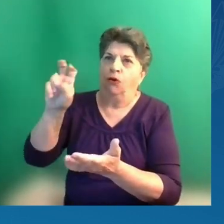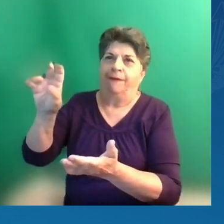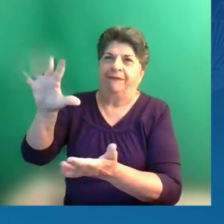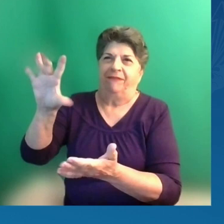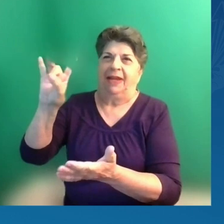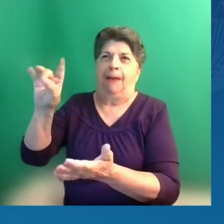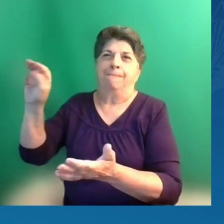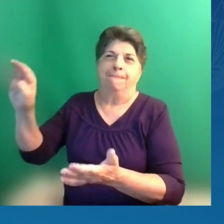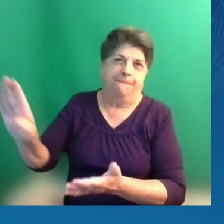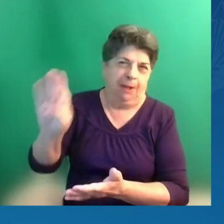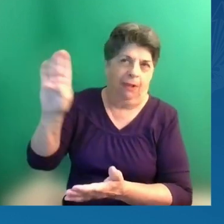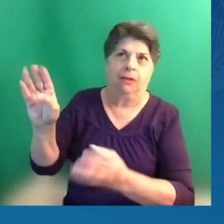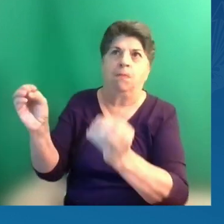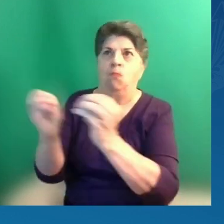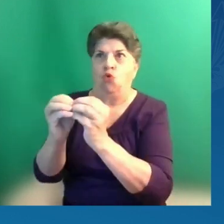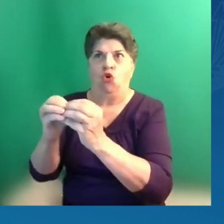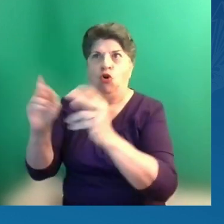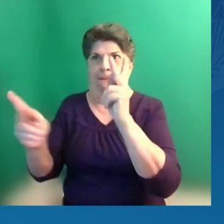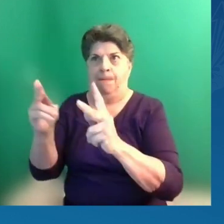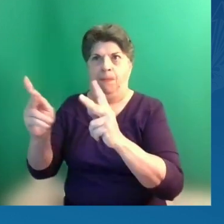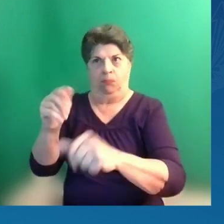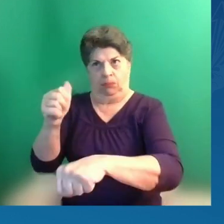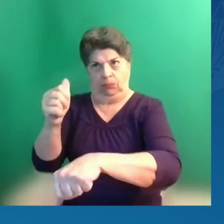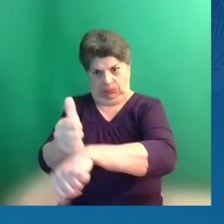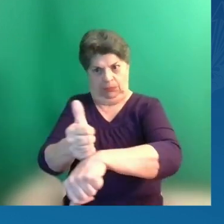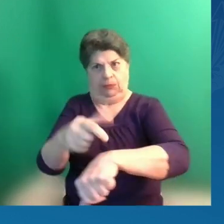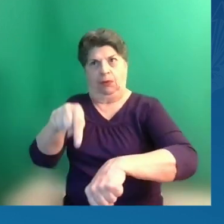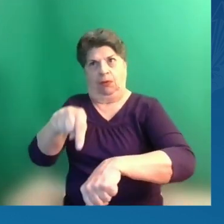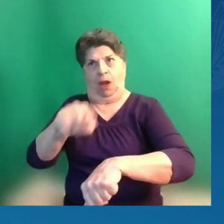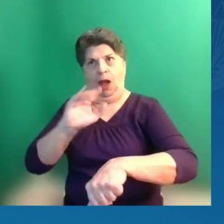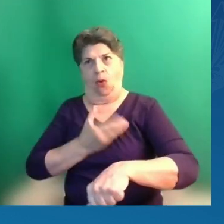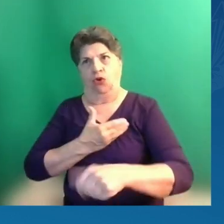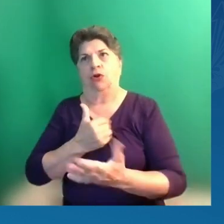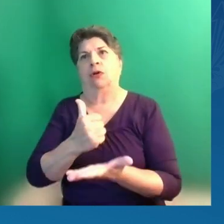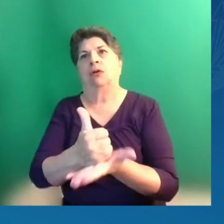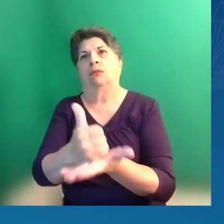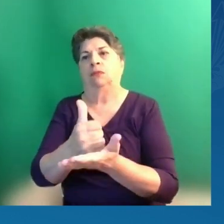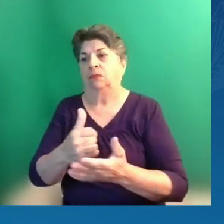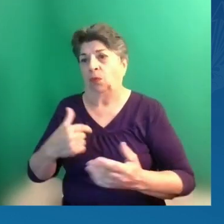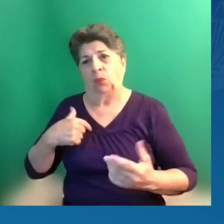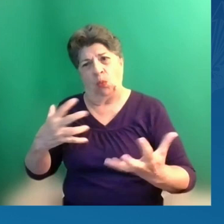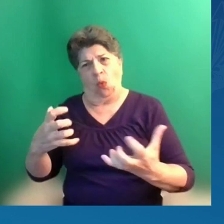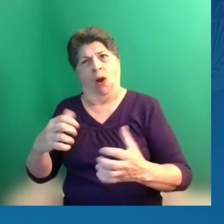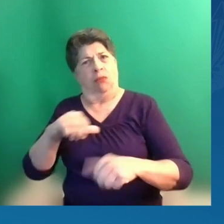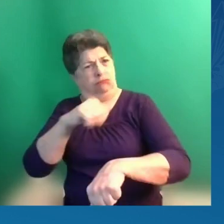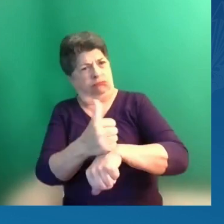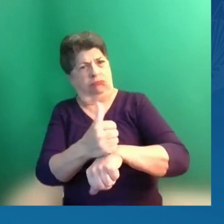and reliable drinking water. The construction of more than 30,000 sanitation facilities.